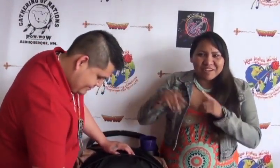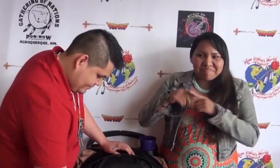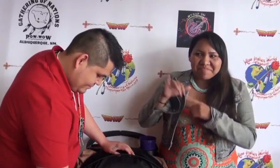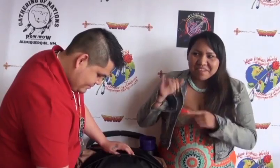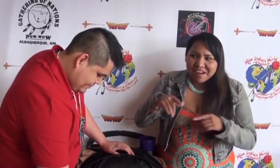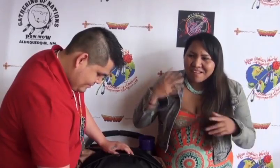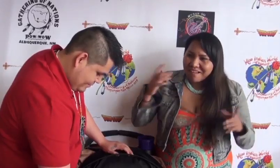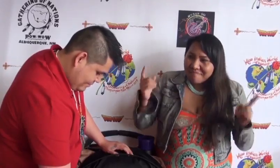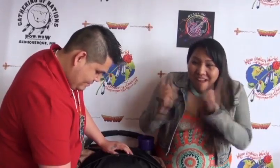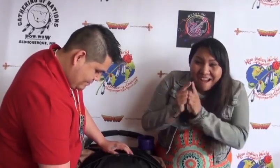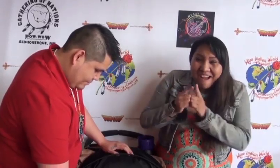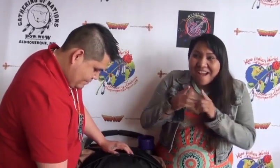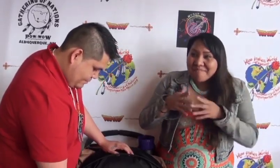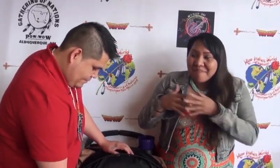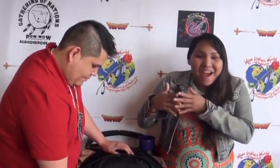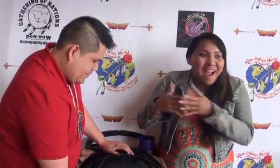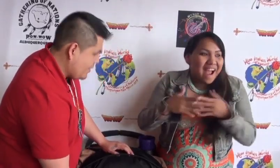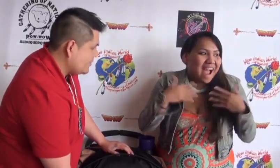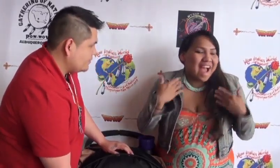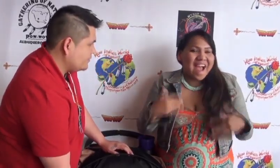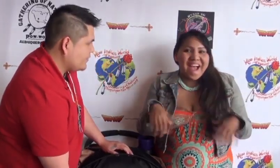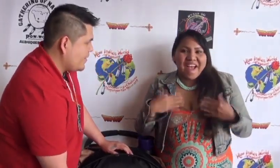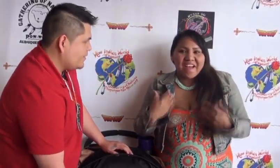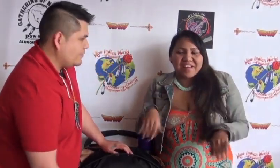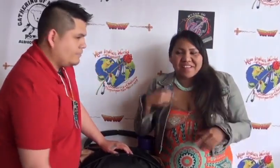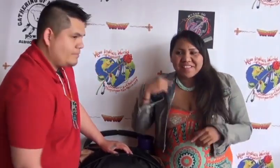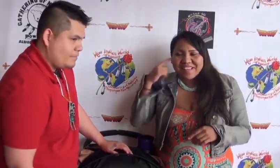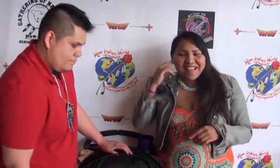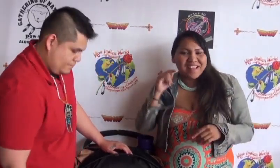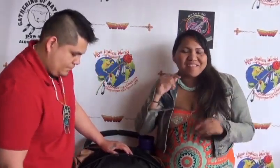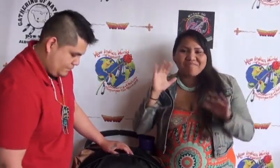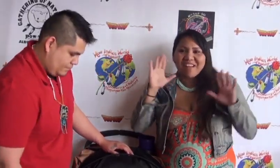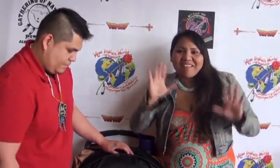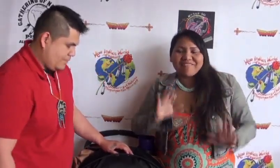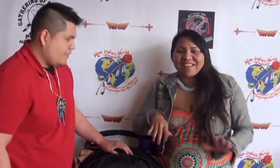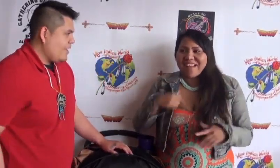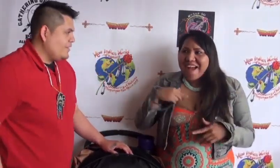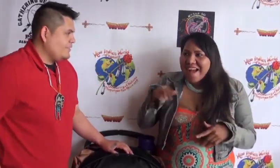We had plays about the early days of European settlement in North America. And I thought